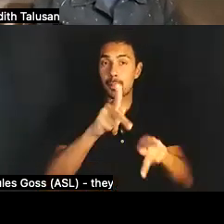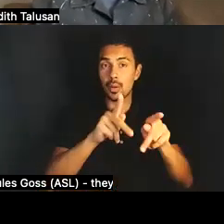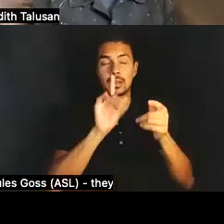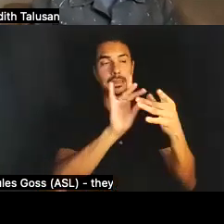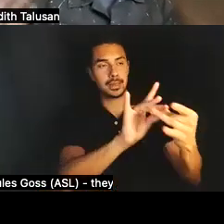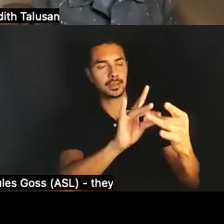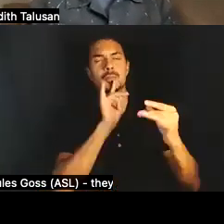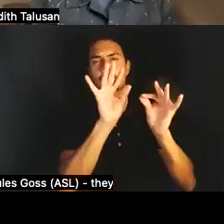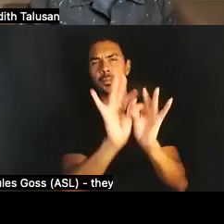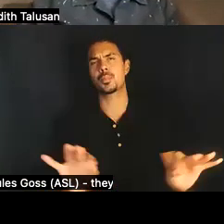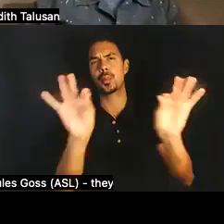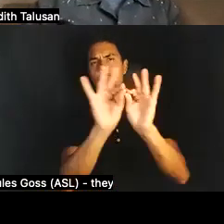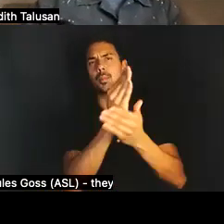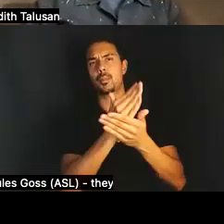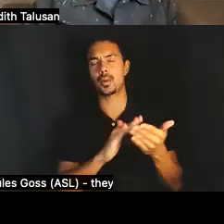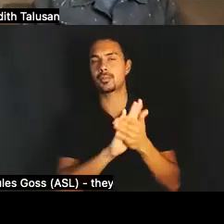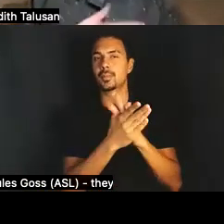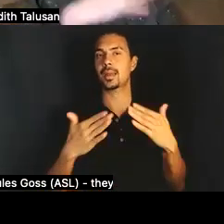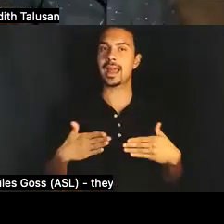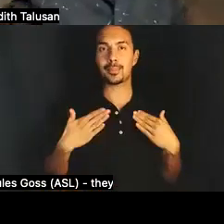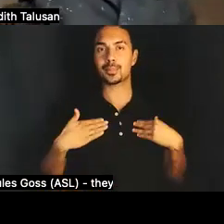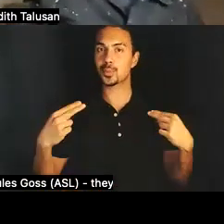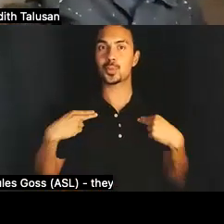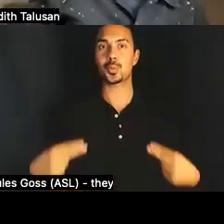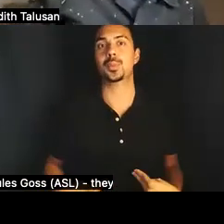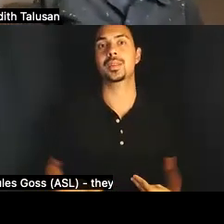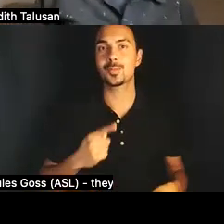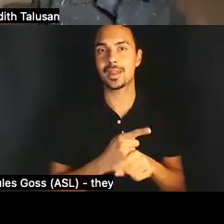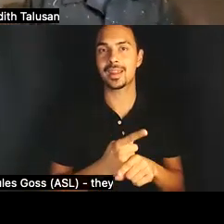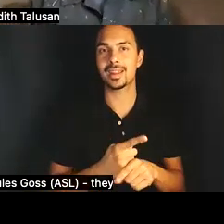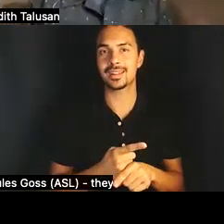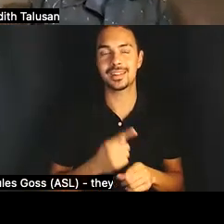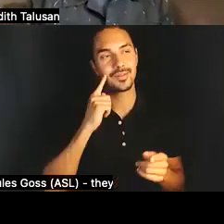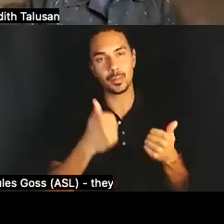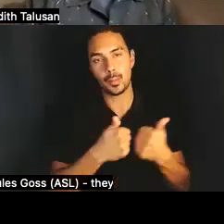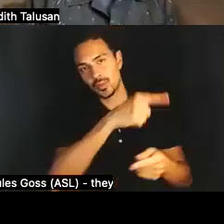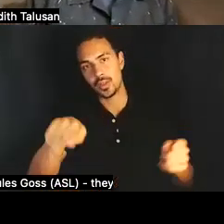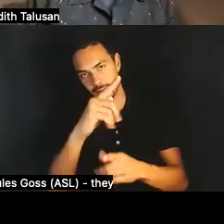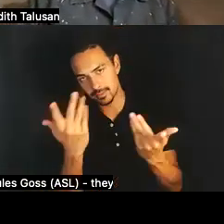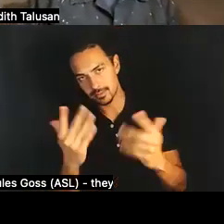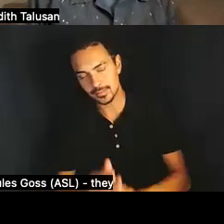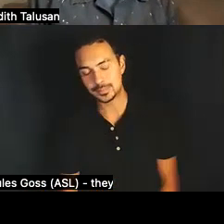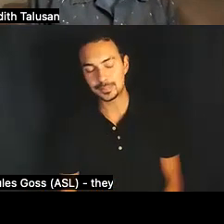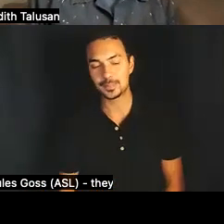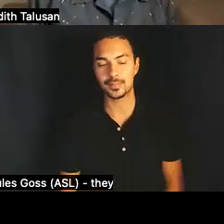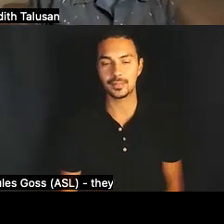a way of helping that process along. It is an embedded part of being an artist, because forming connections with